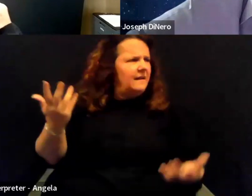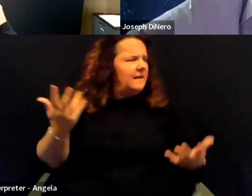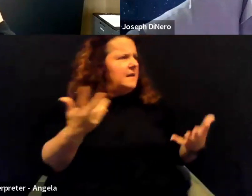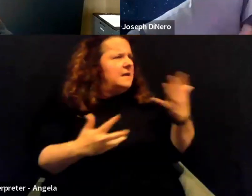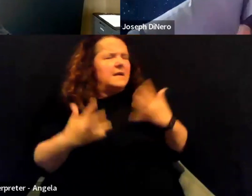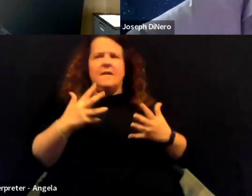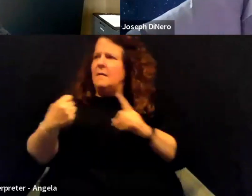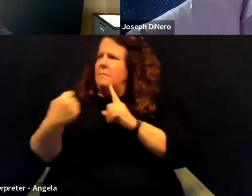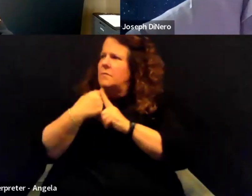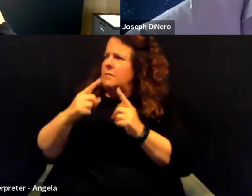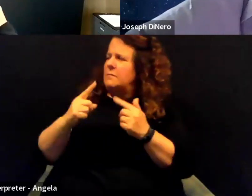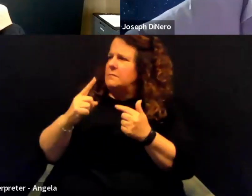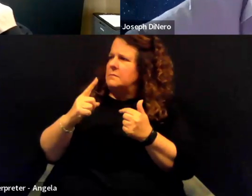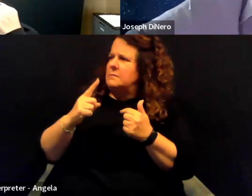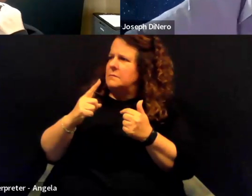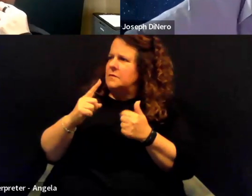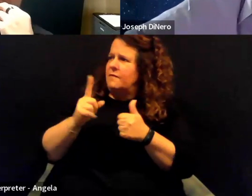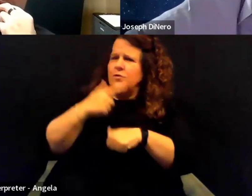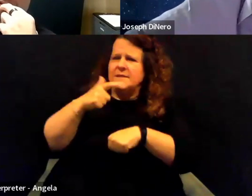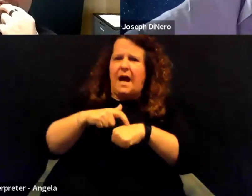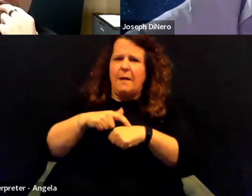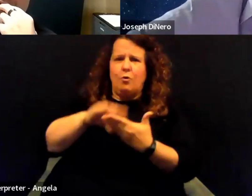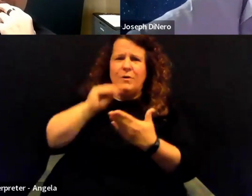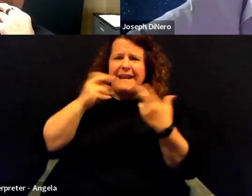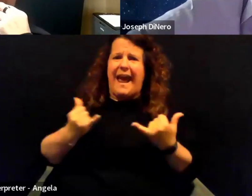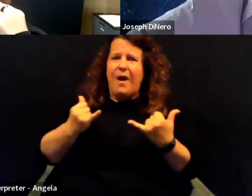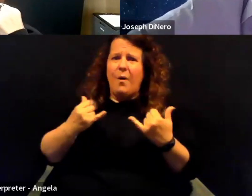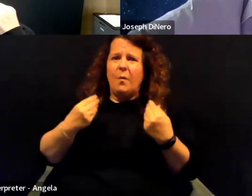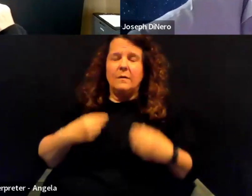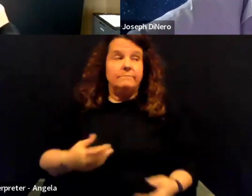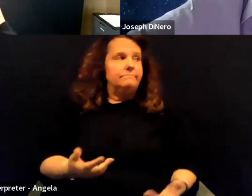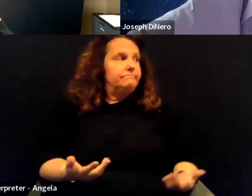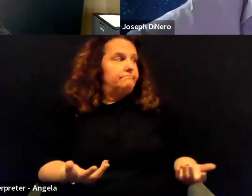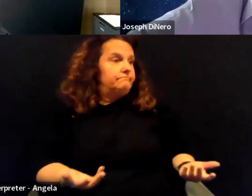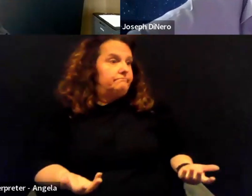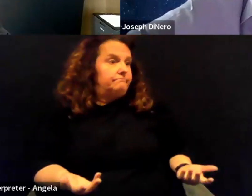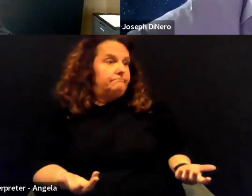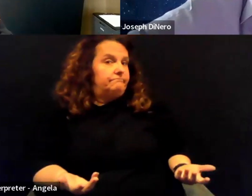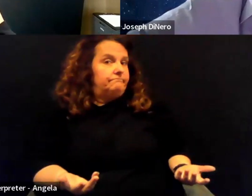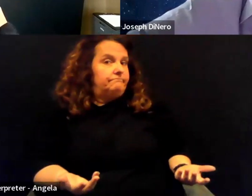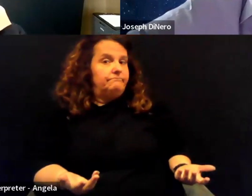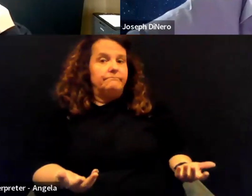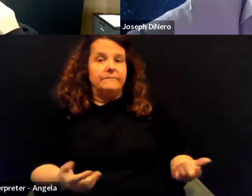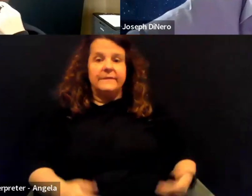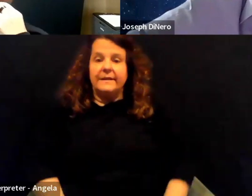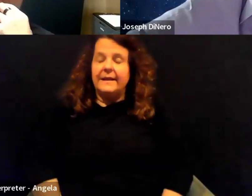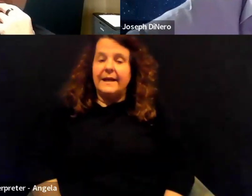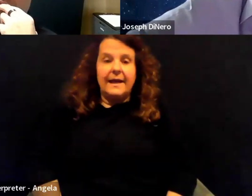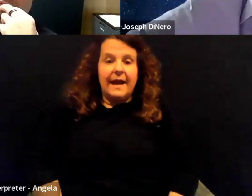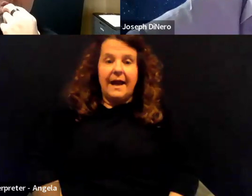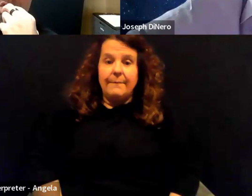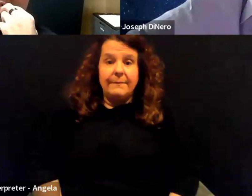And, you know, I don't have an answer for that, but, you know, they, they literally put it into use the very next day.